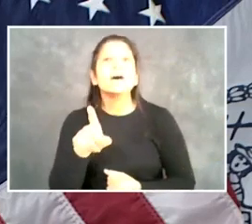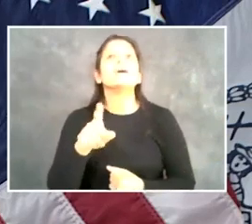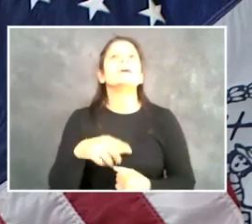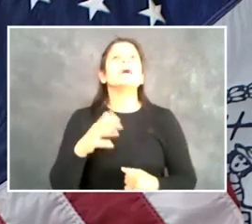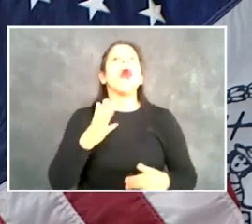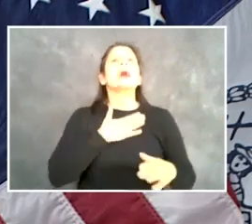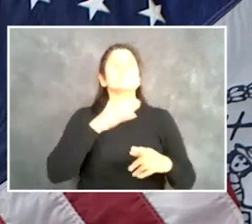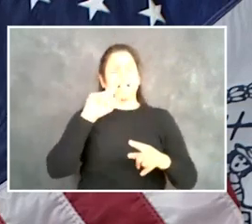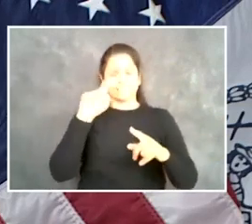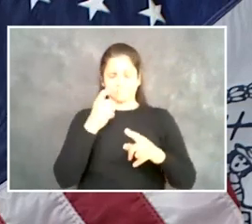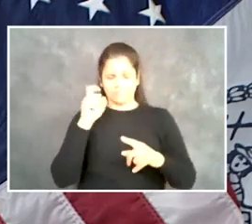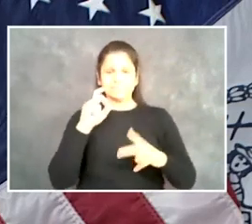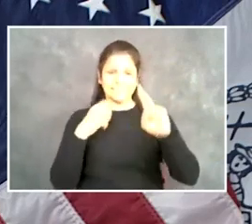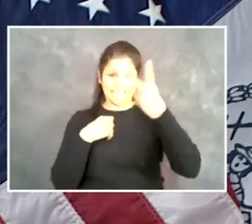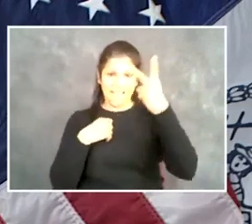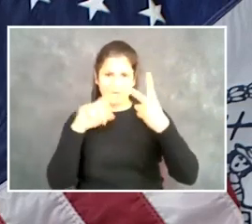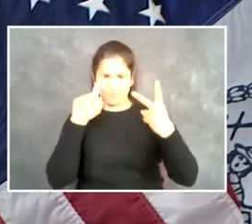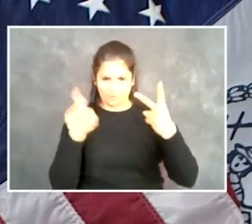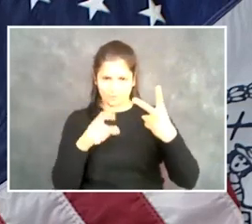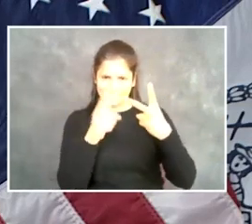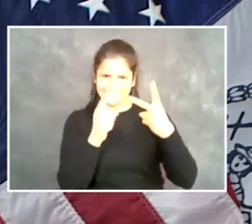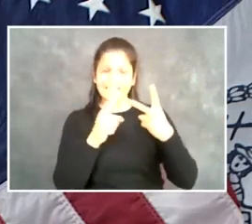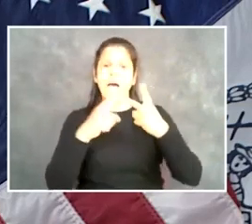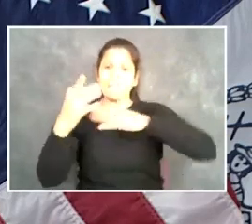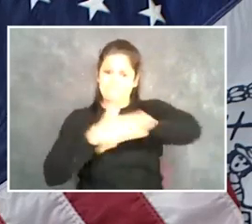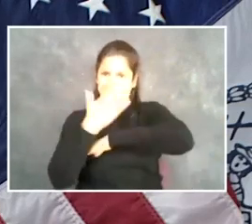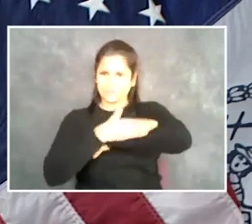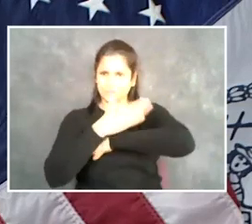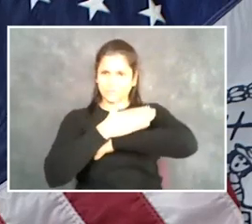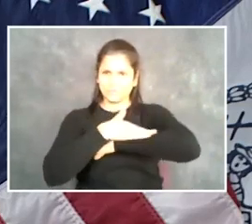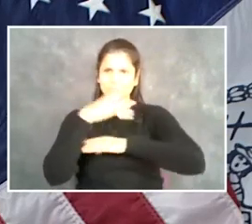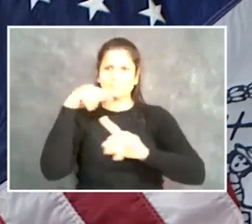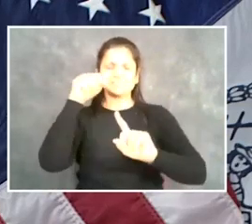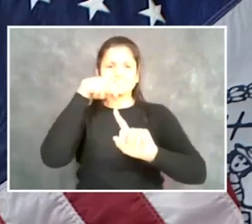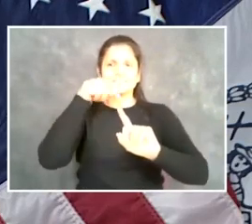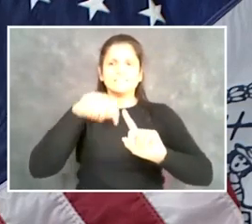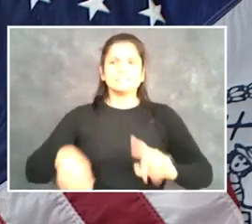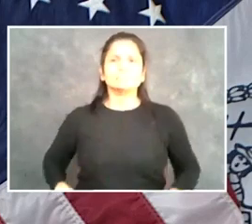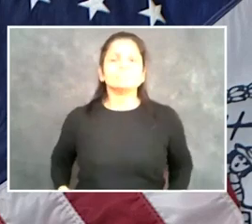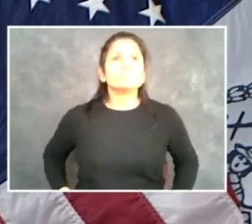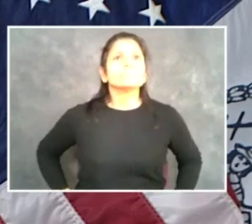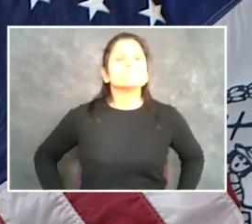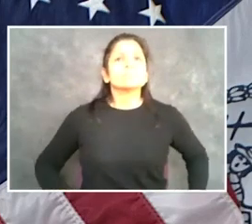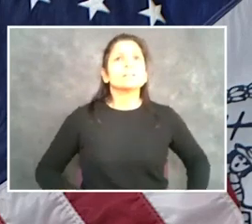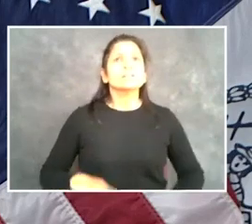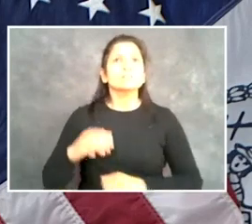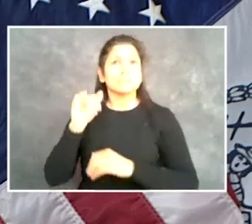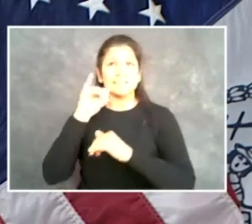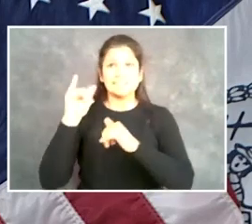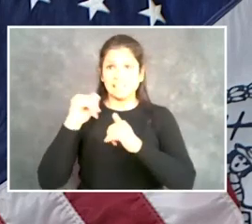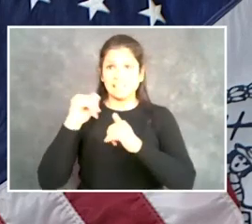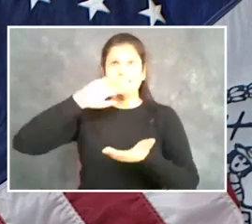YOU. AS A SECOND QUESTION, THE BEACH ISSUE, YOU KNOW, IT SEEMS